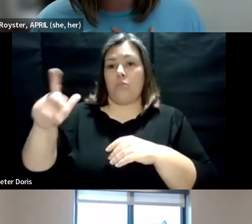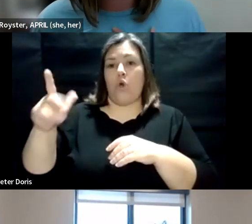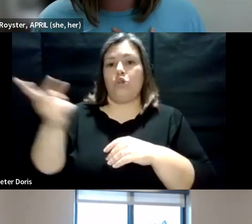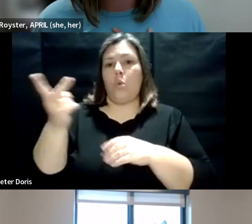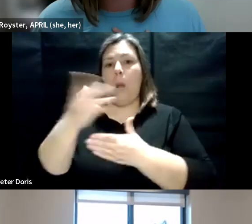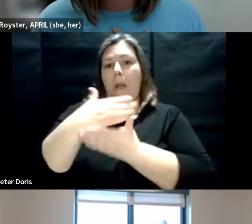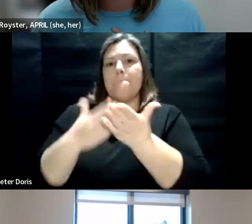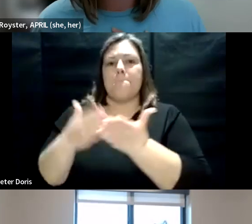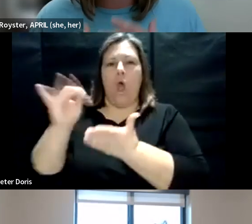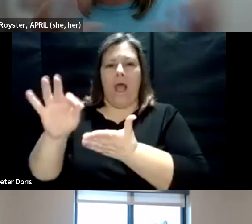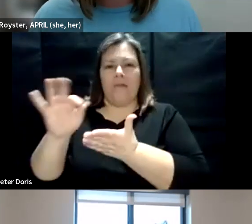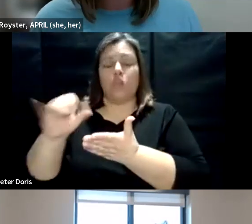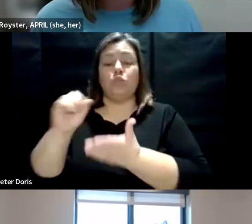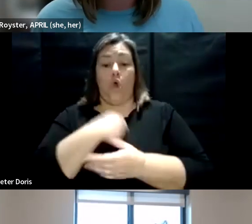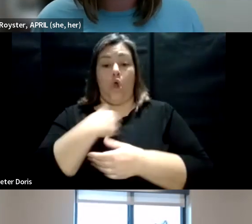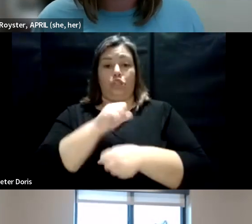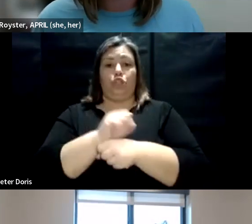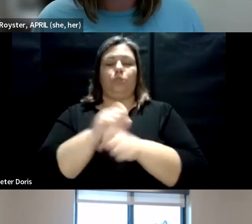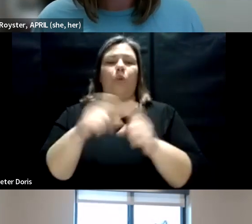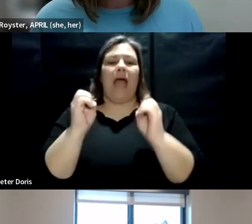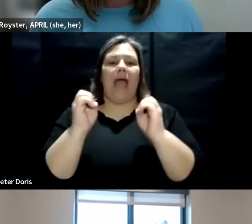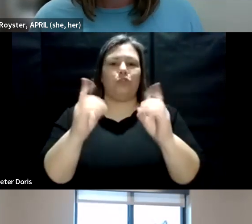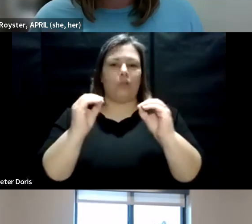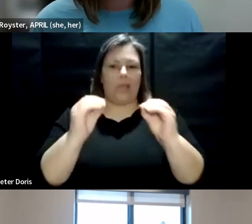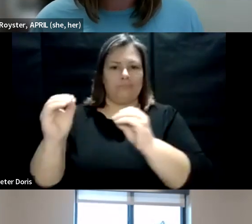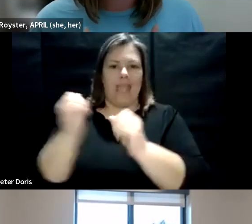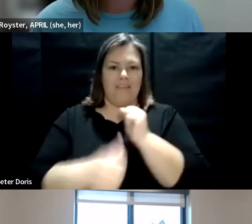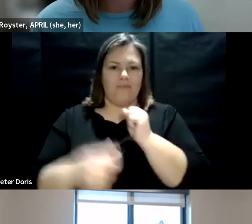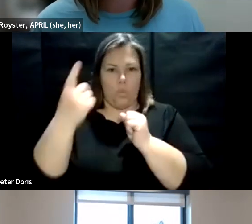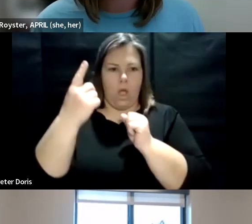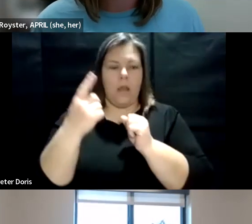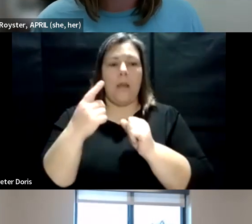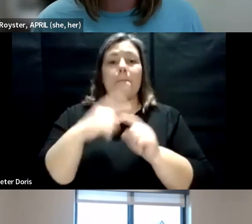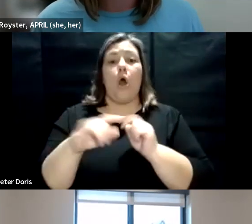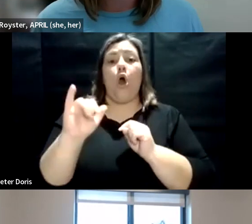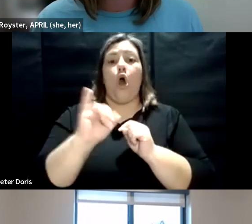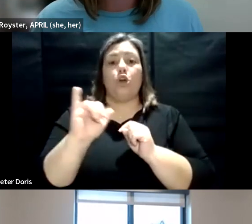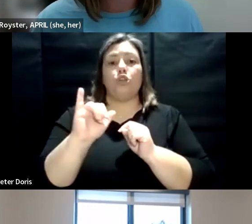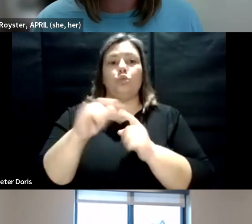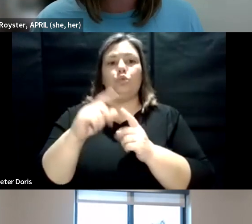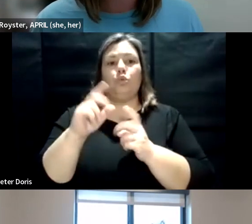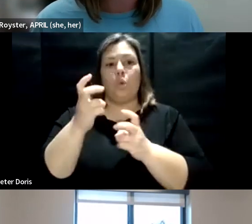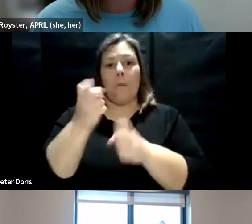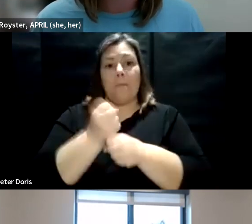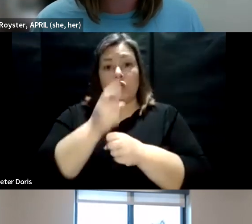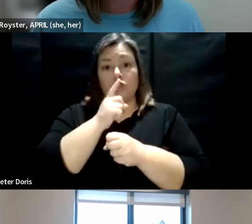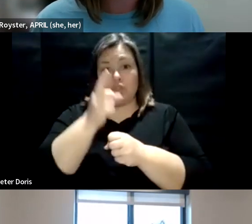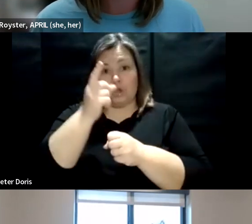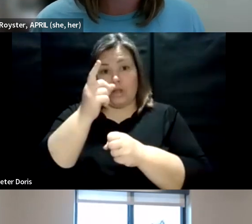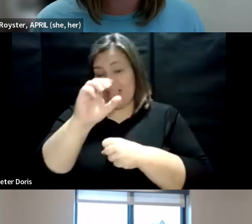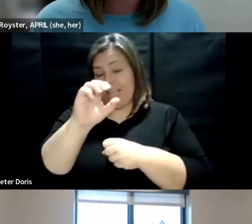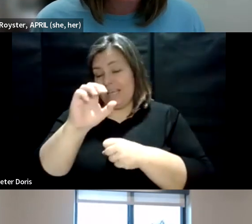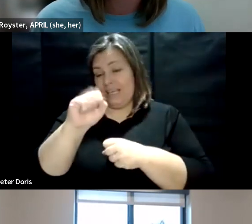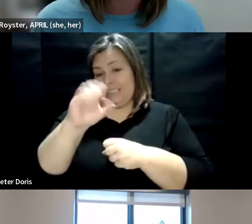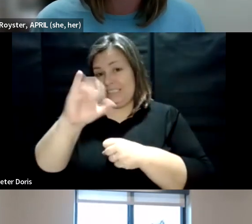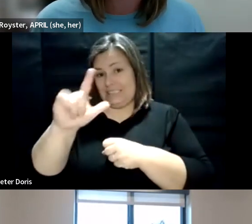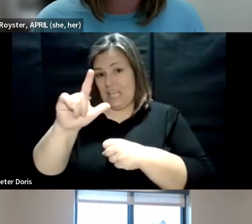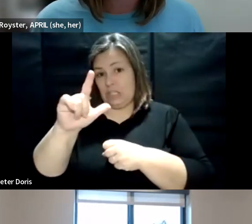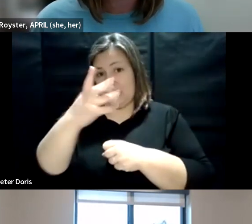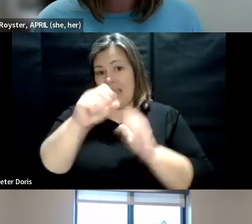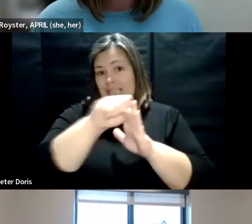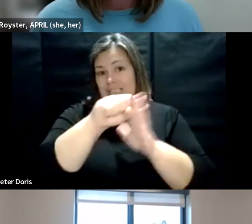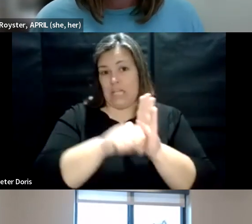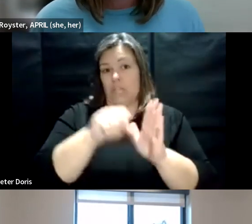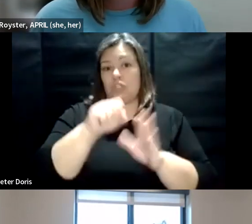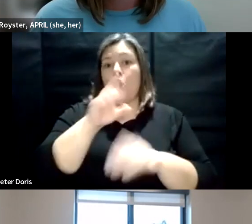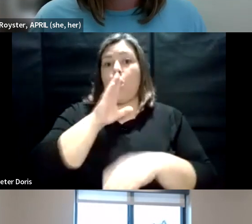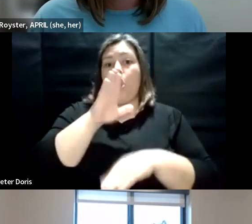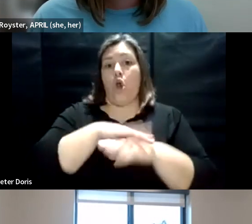So our job within this is to educate everyone on this, but also as department information, to make sure the sales in the States are on those calls.